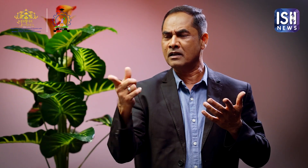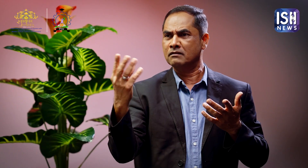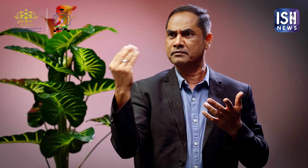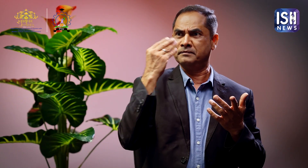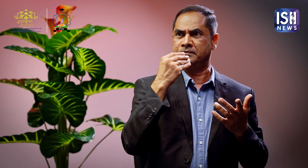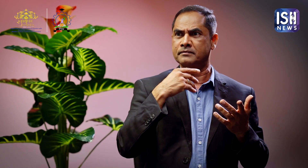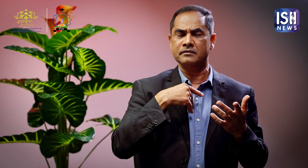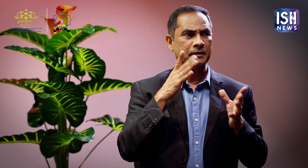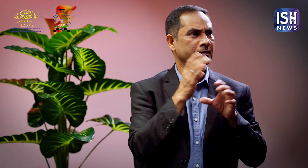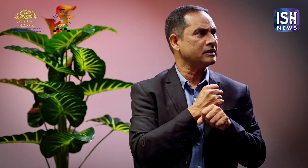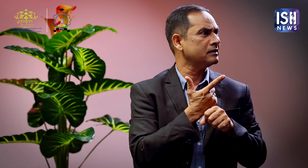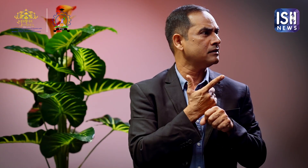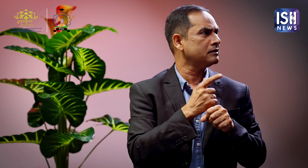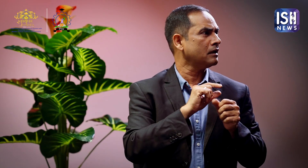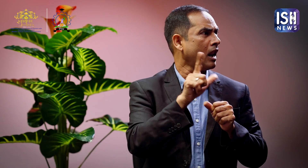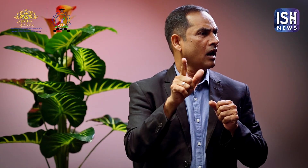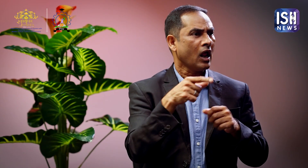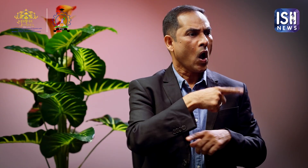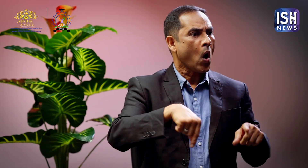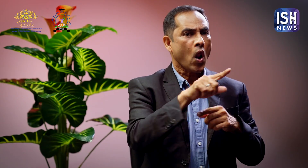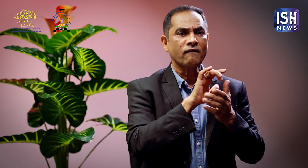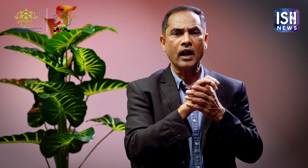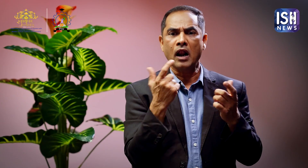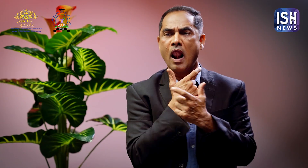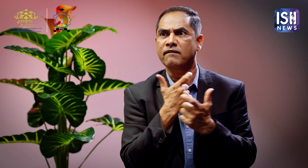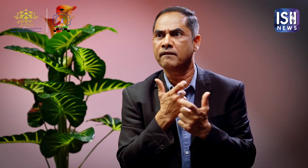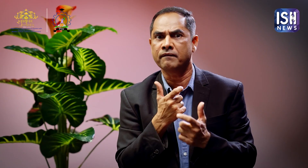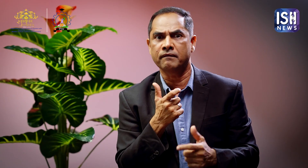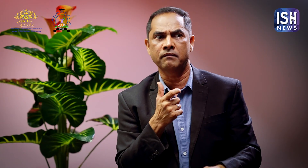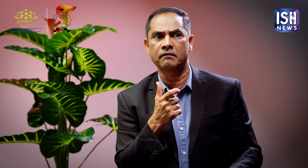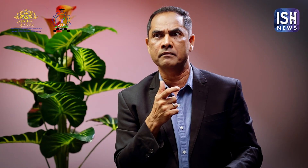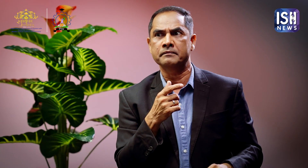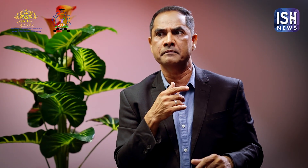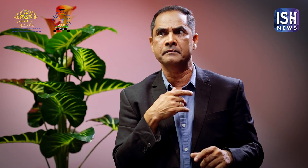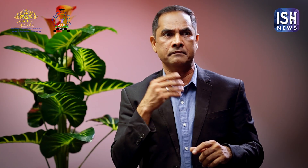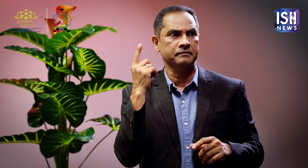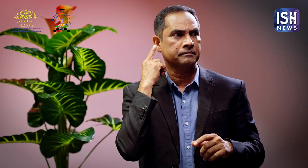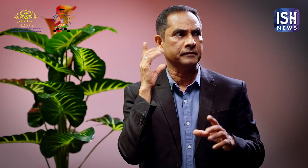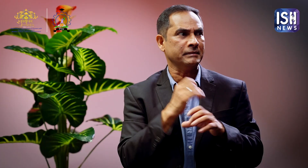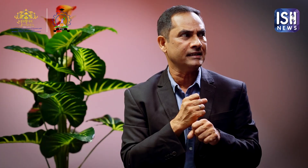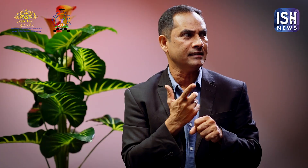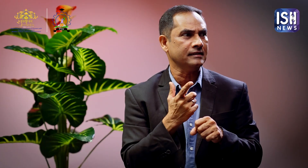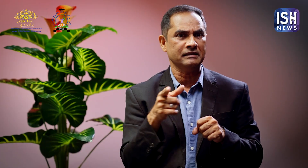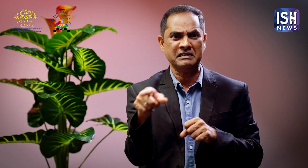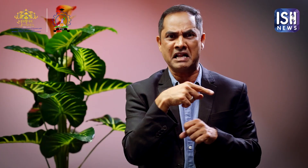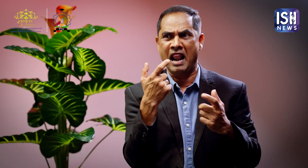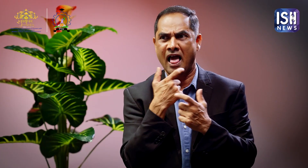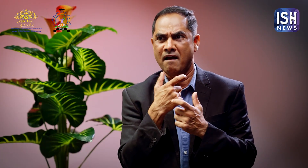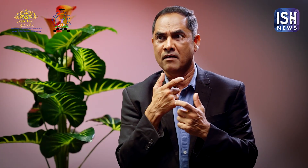Some made teasing or insulting remarks, but since I couldn’t hear them, I was unaware. Other friends laughed at the situation when they saw that I was confused.